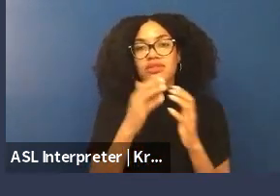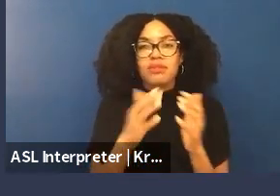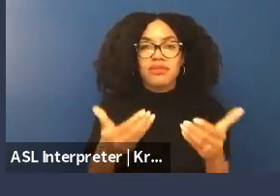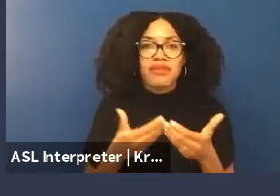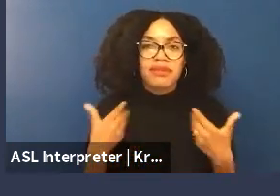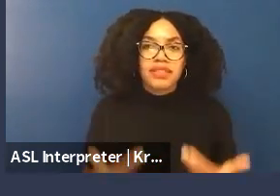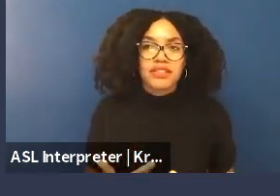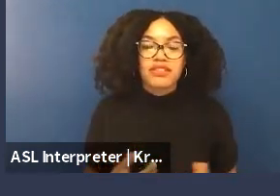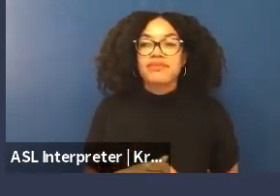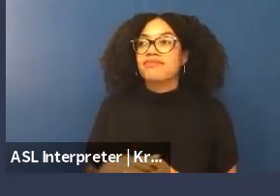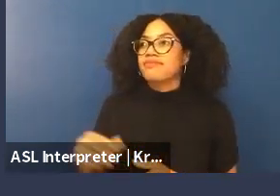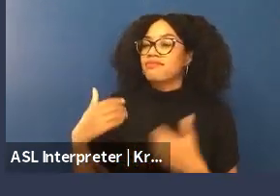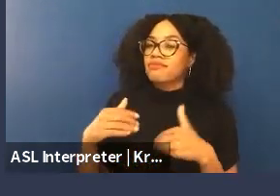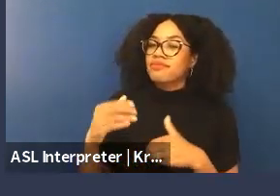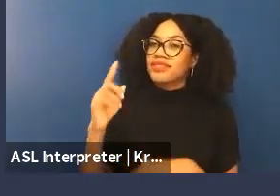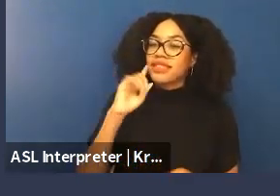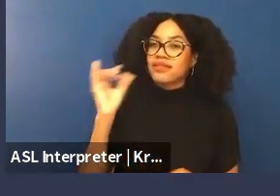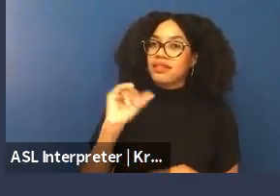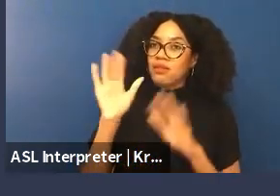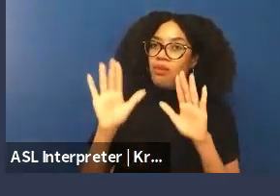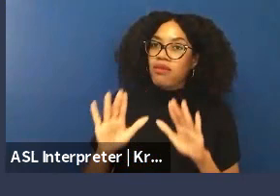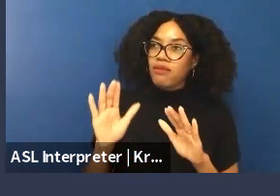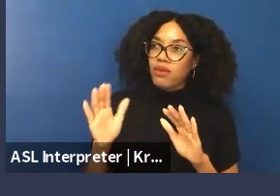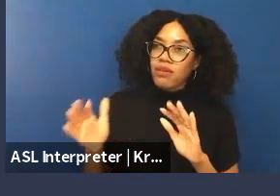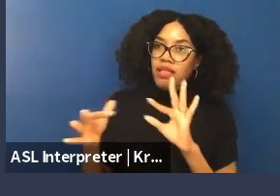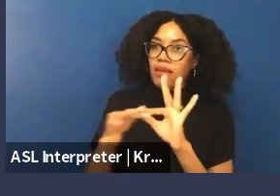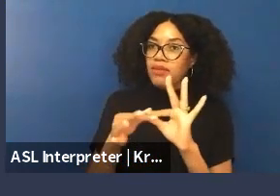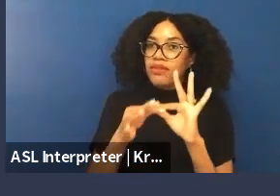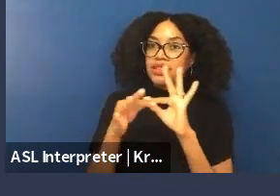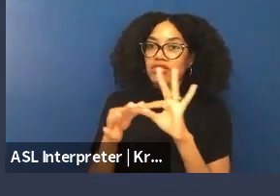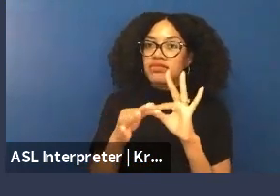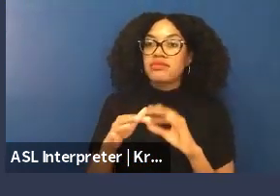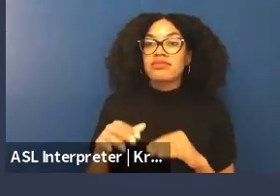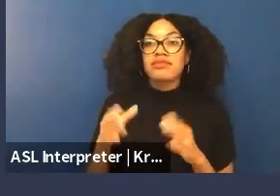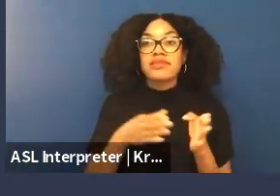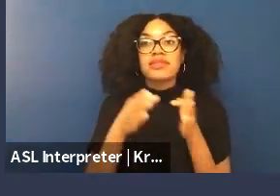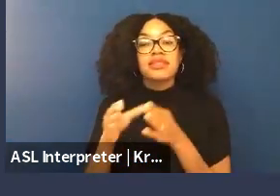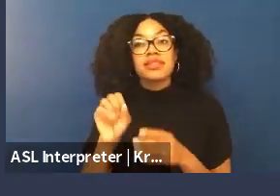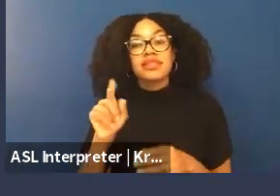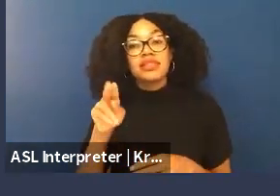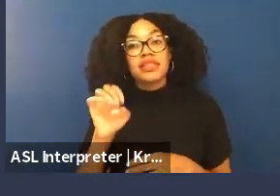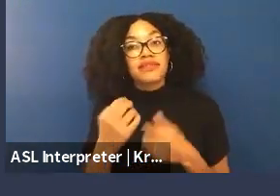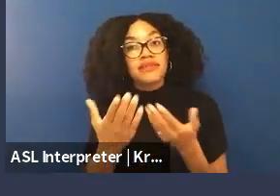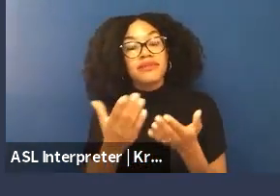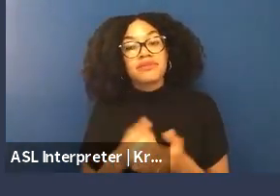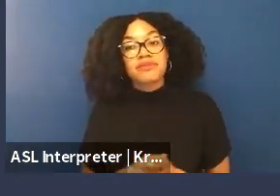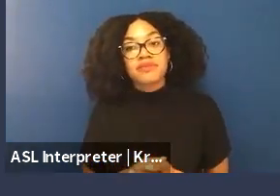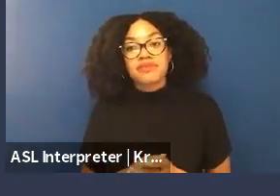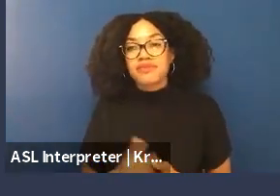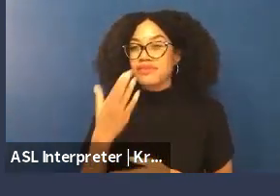valuable collaboration. And Steve, how about you? [Steve] Good afternoon, everybody. I'm Steve